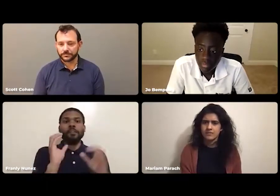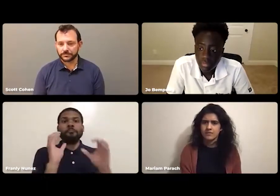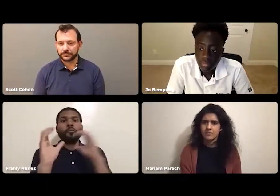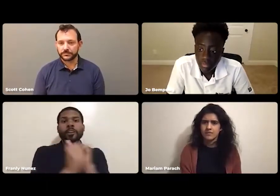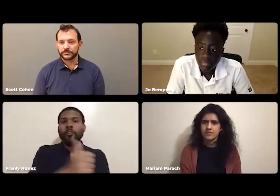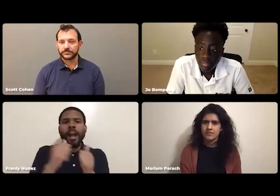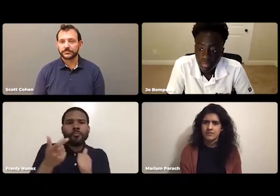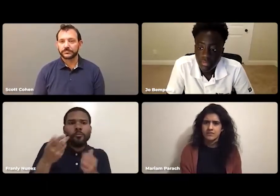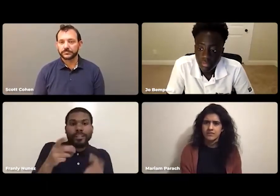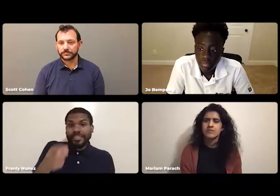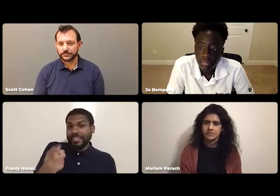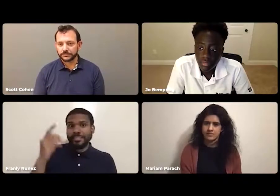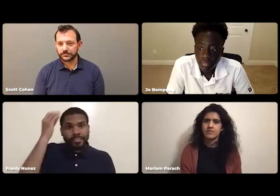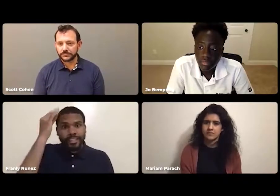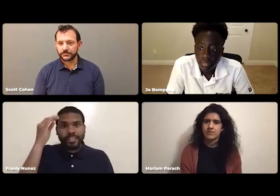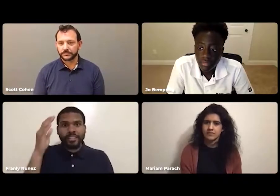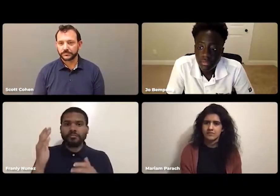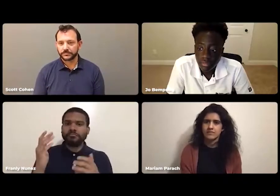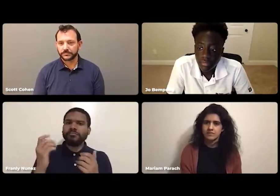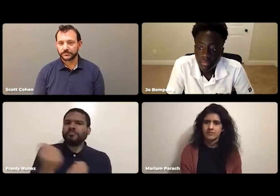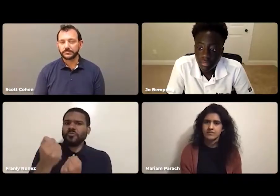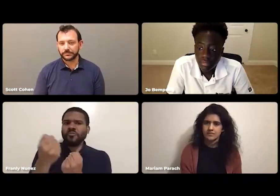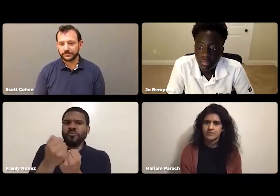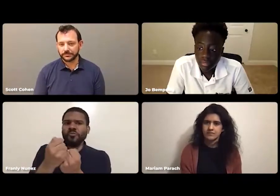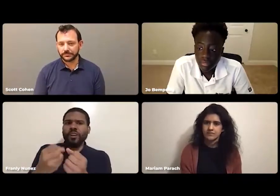But, sometimes someone has a culture to their sign.